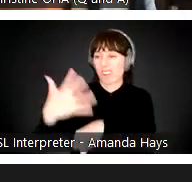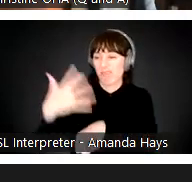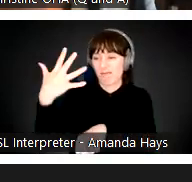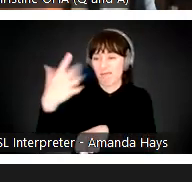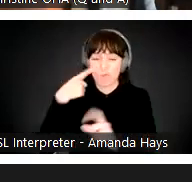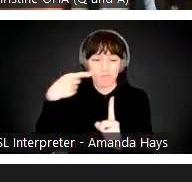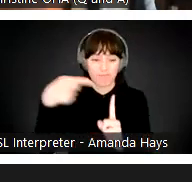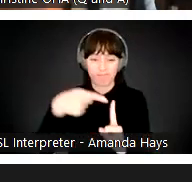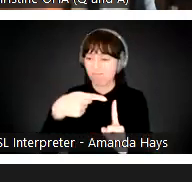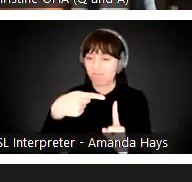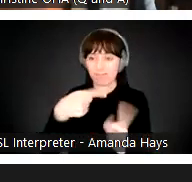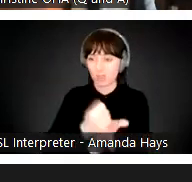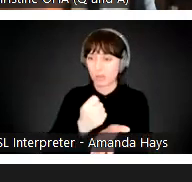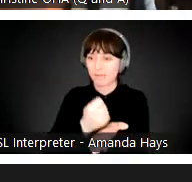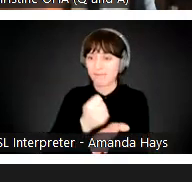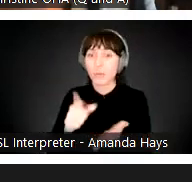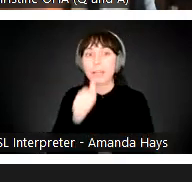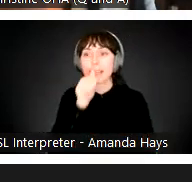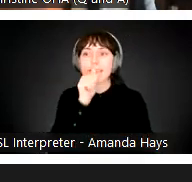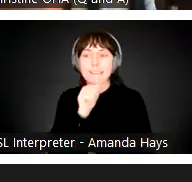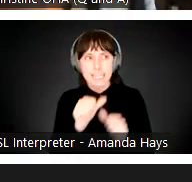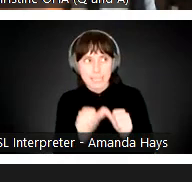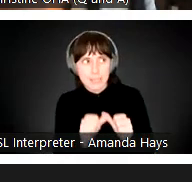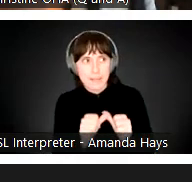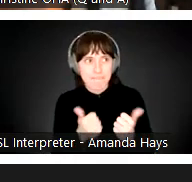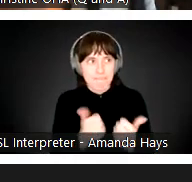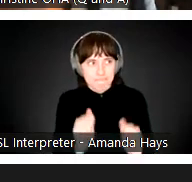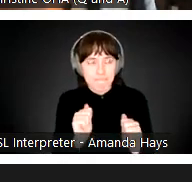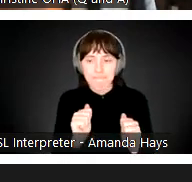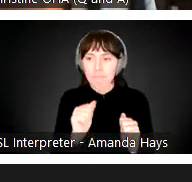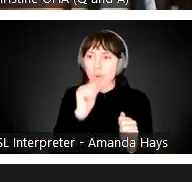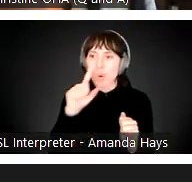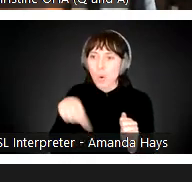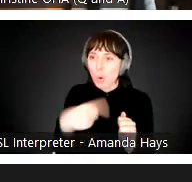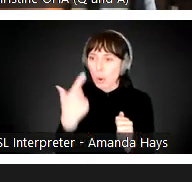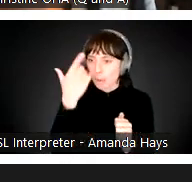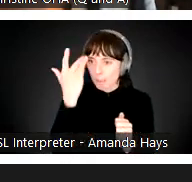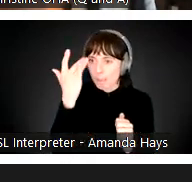you're gonna have to be patient- not just because you're the one fighting for it, but also the doctor might not have the